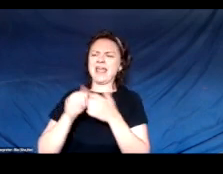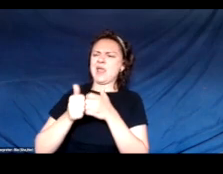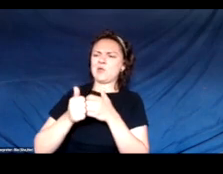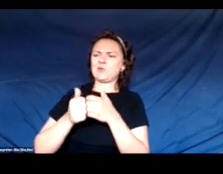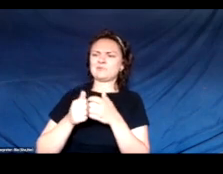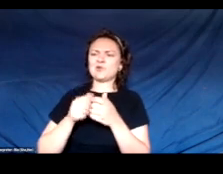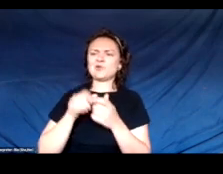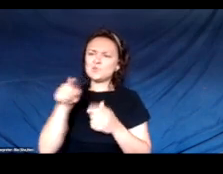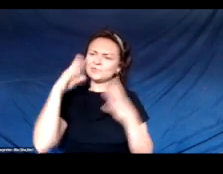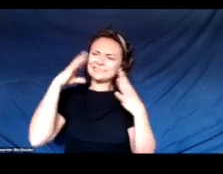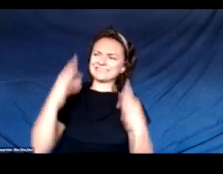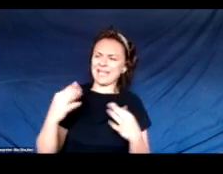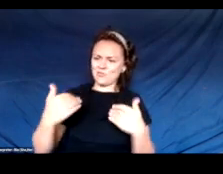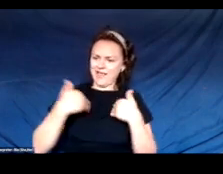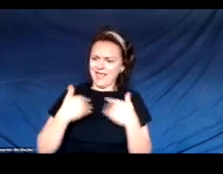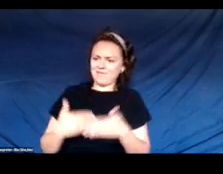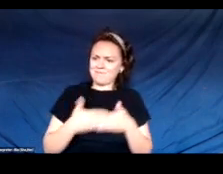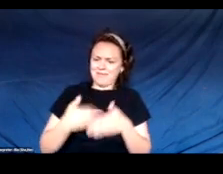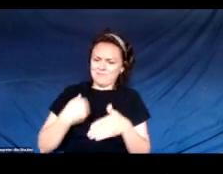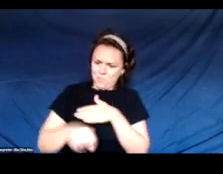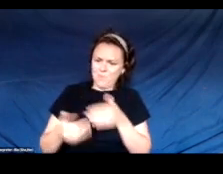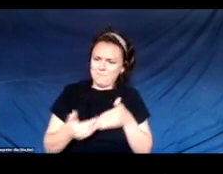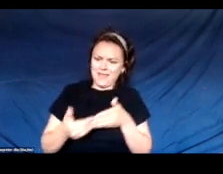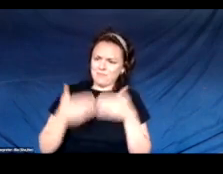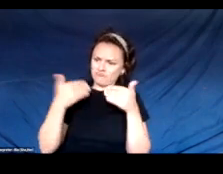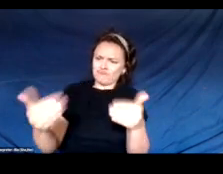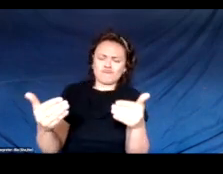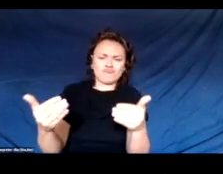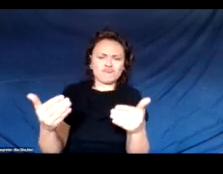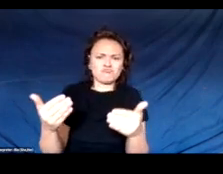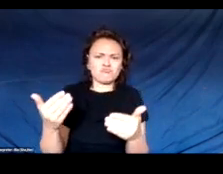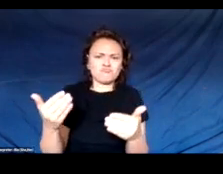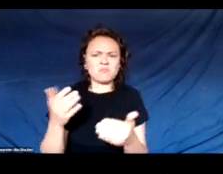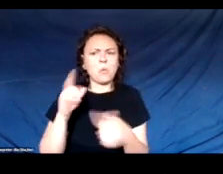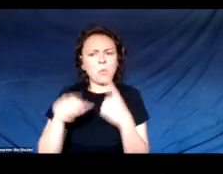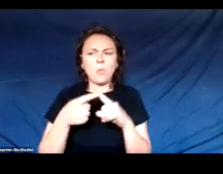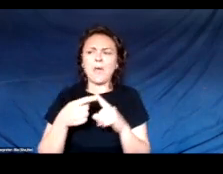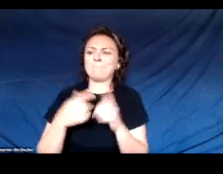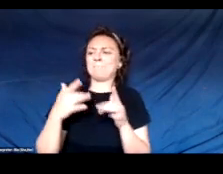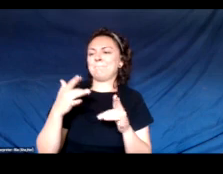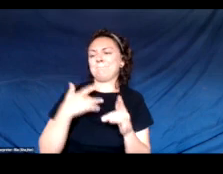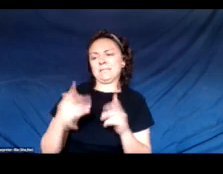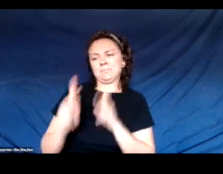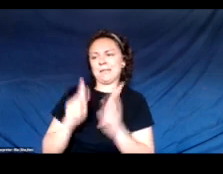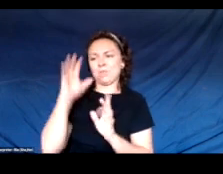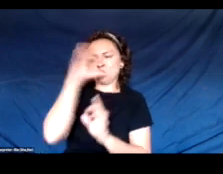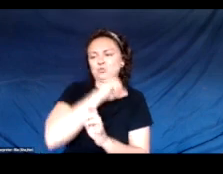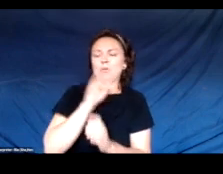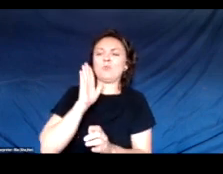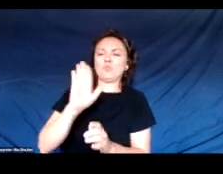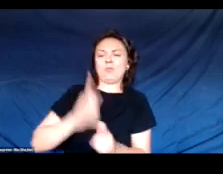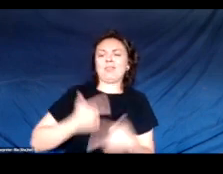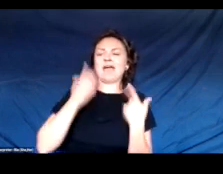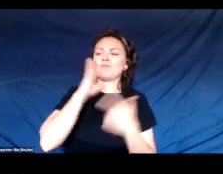a child with a disability when it may entail a life of suffering. Is this stigma even greater because you